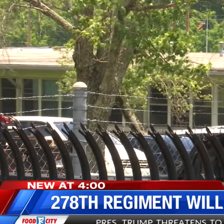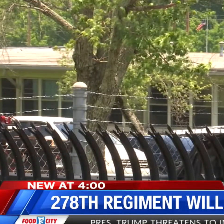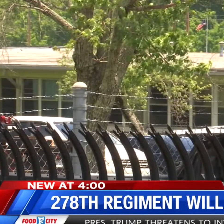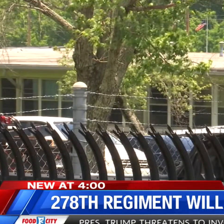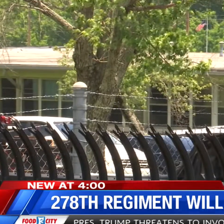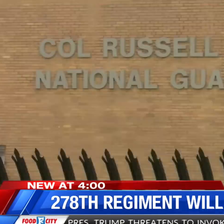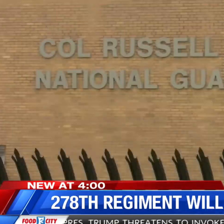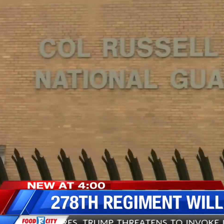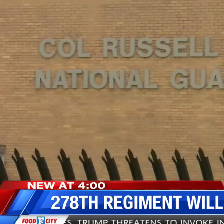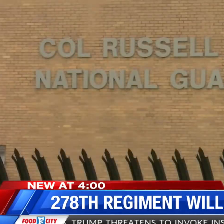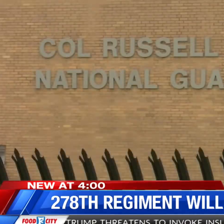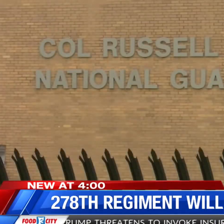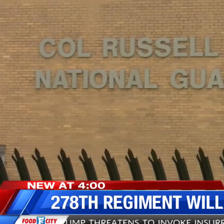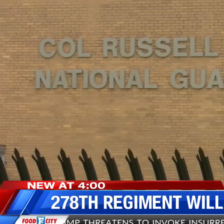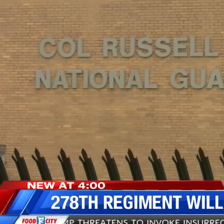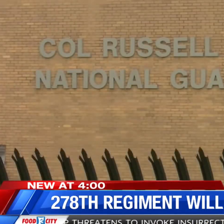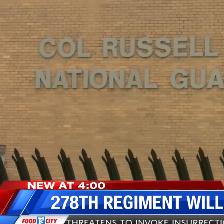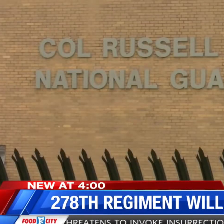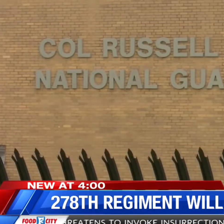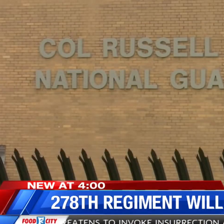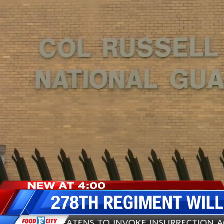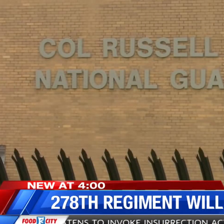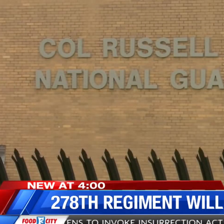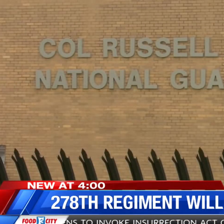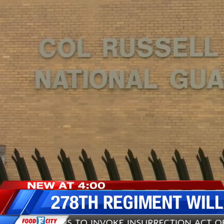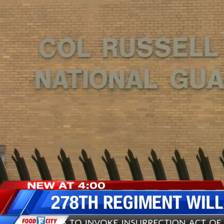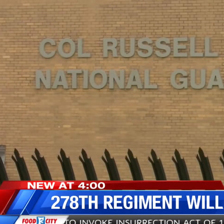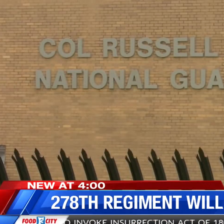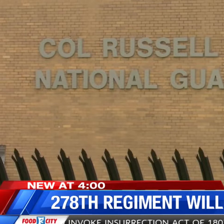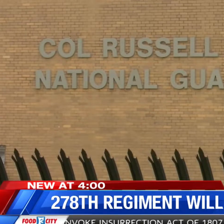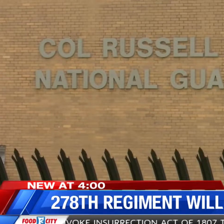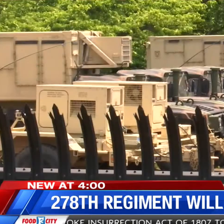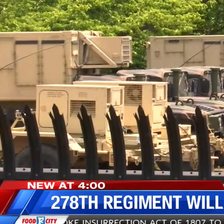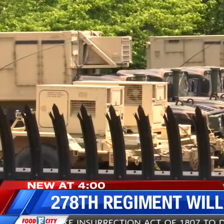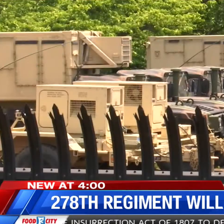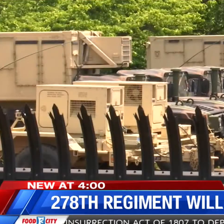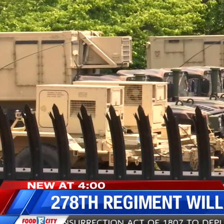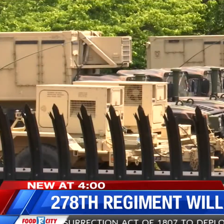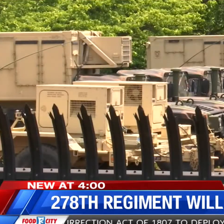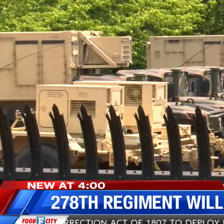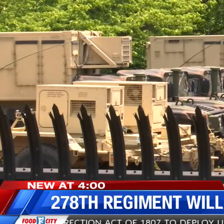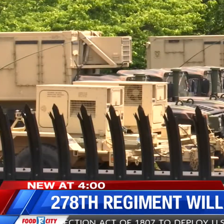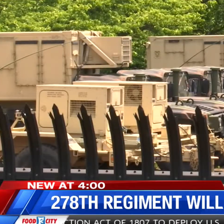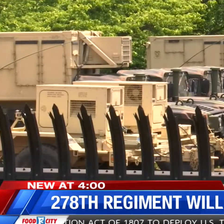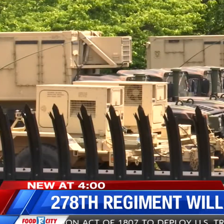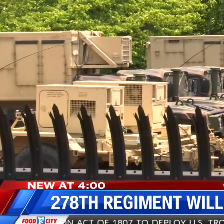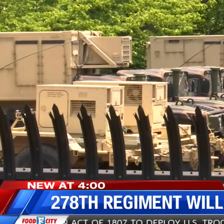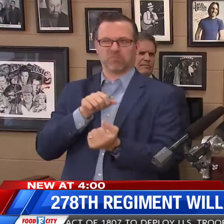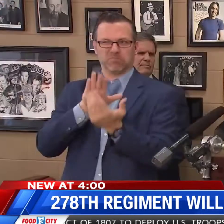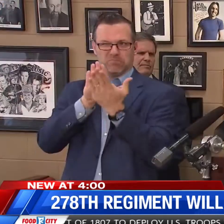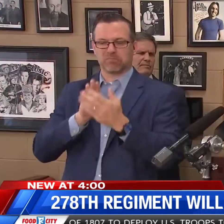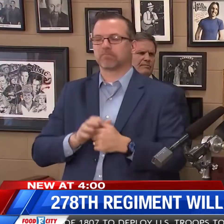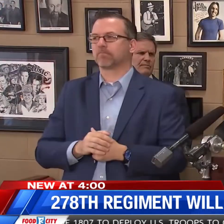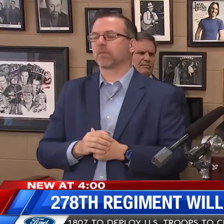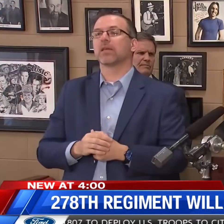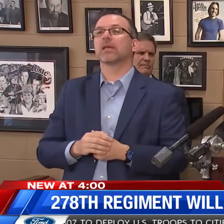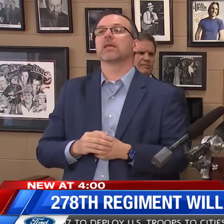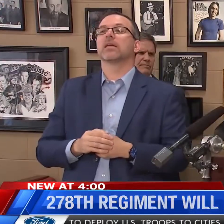UNIT. THEY'RE EXPECTED TO BE ON THE GROUND IN THE D-C AREA NO LATER THAN SATURDAY. :23:40 AGAIN I WANT TO REMIND EVERYBODY WE TRULY ARE THE VOLUNTEER STATE AND WE ARE